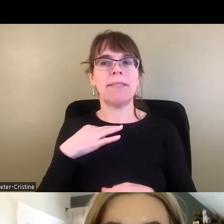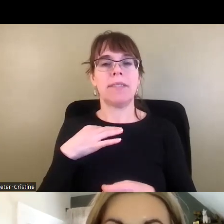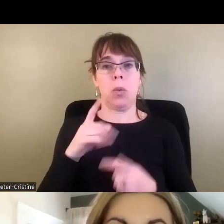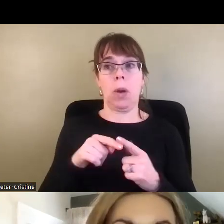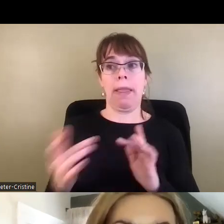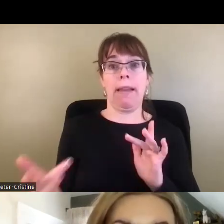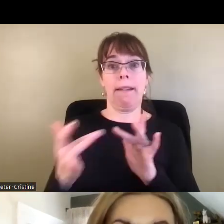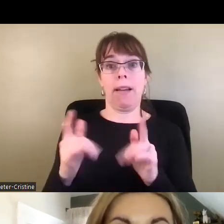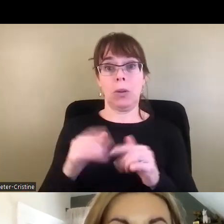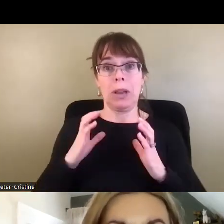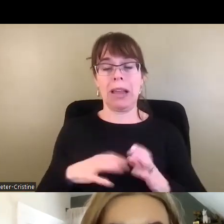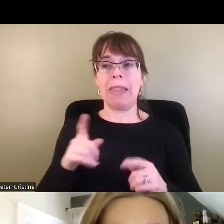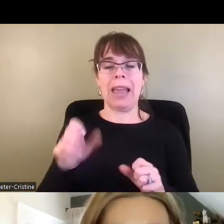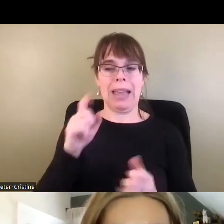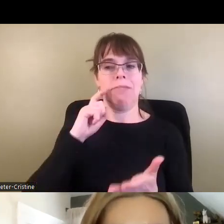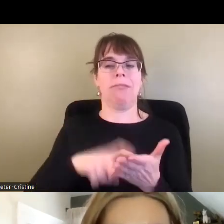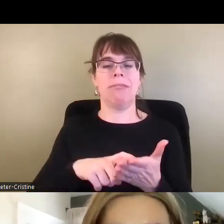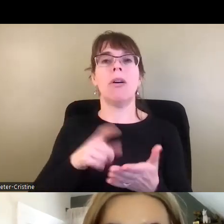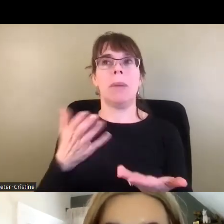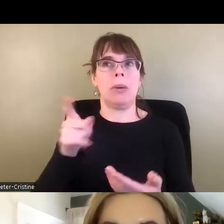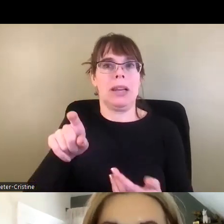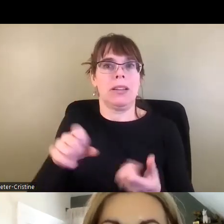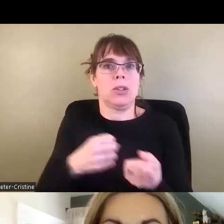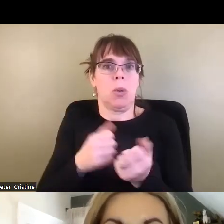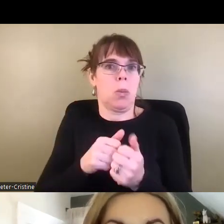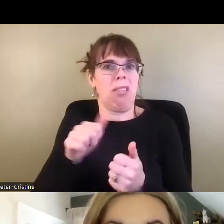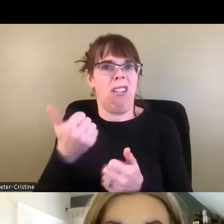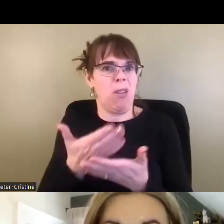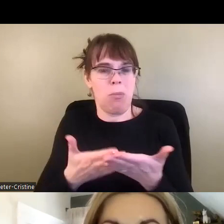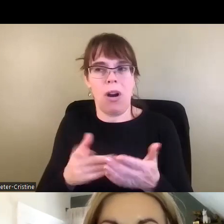can identify other areas where support might be needed, whether that's childcare assistance.